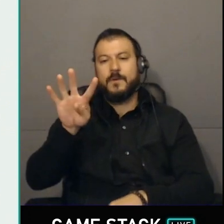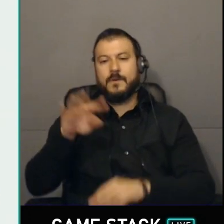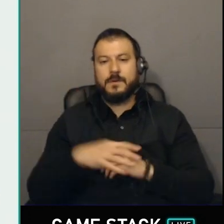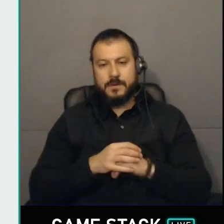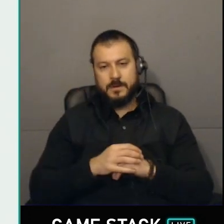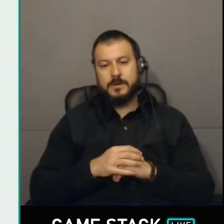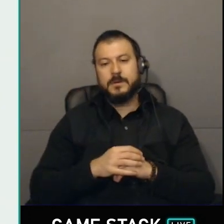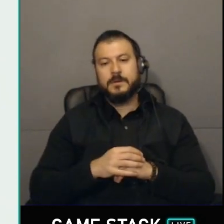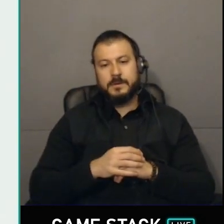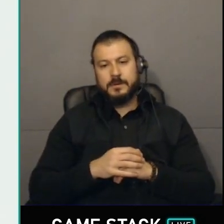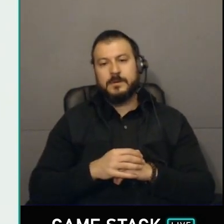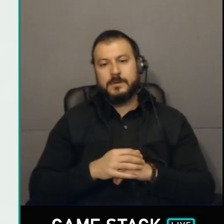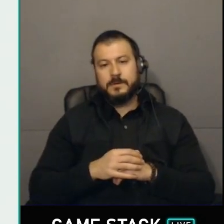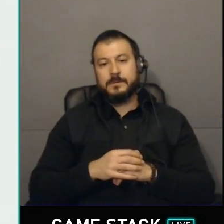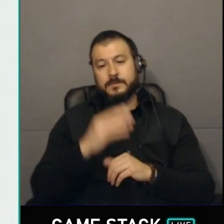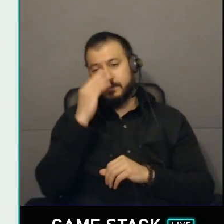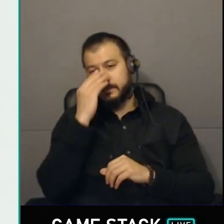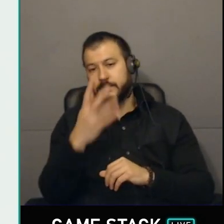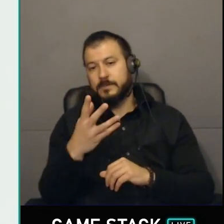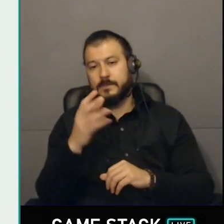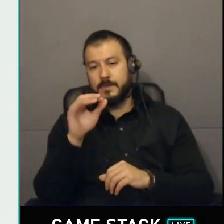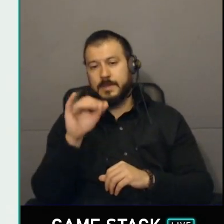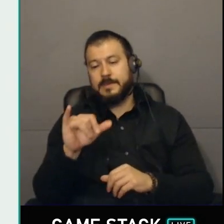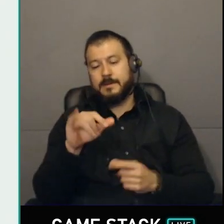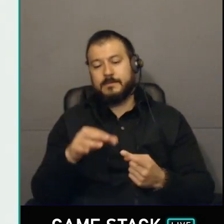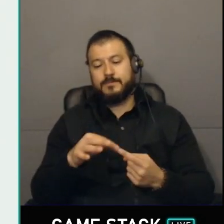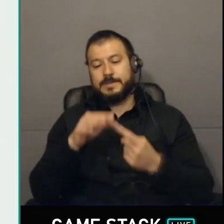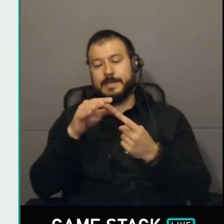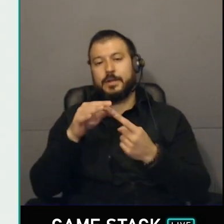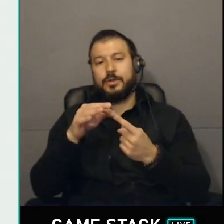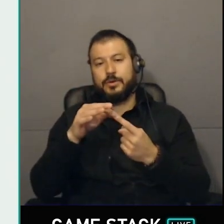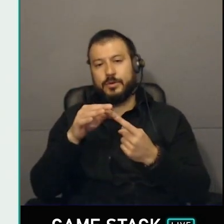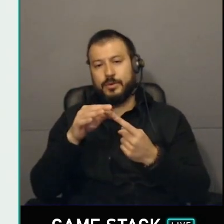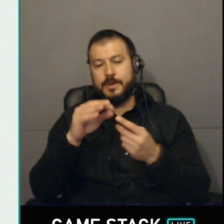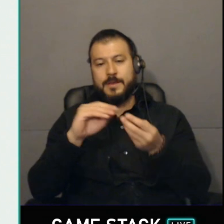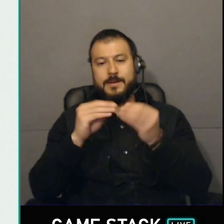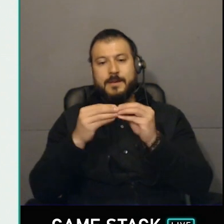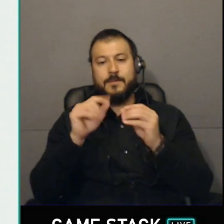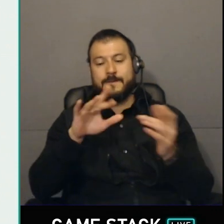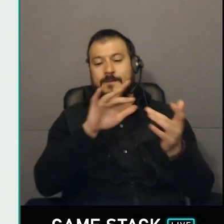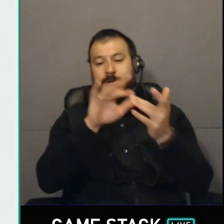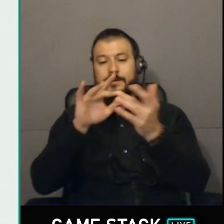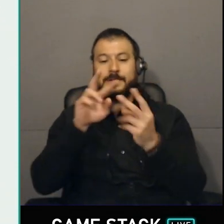It's worth noting that that particular number of contact pairs is calculated per step,